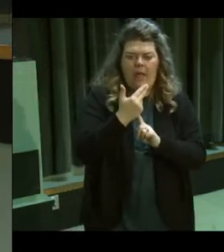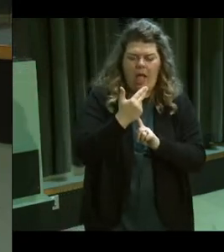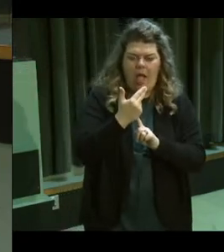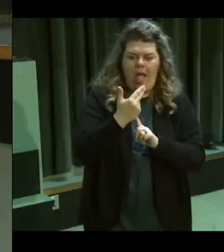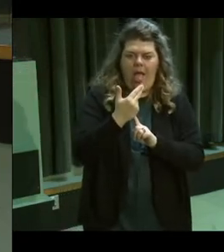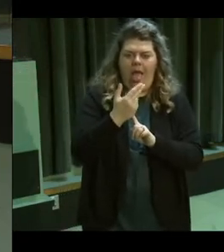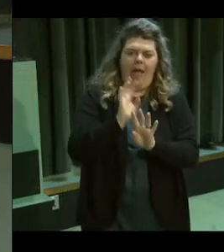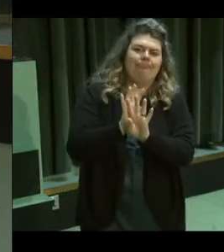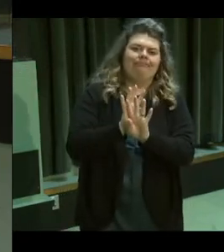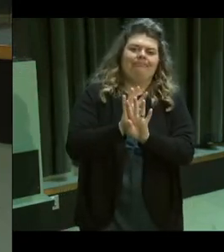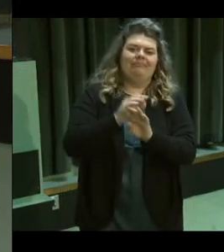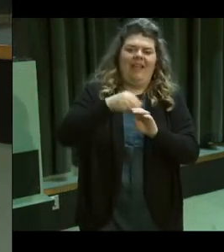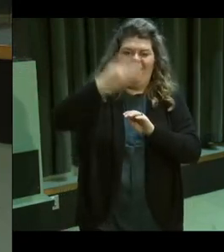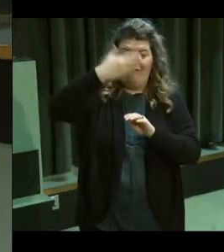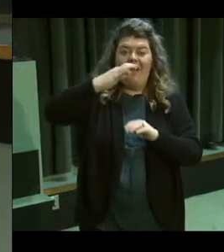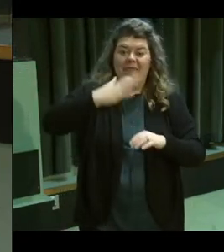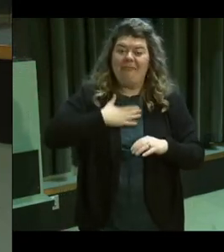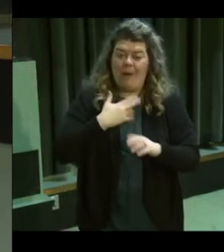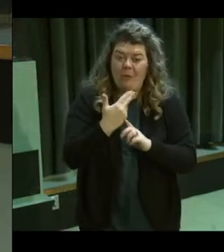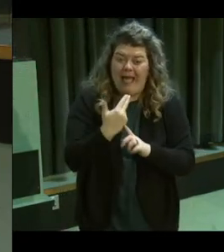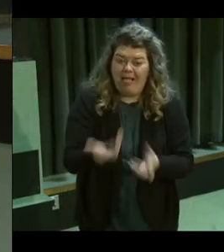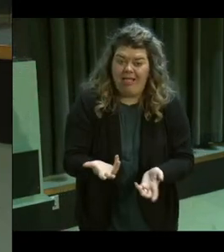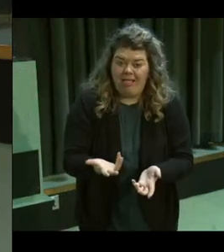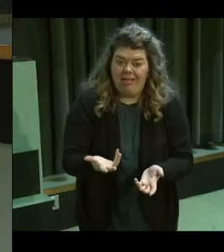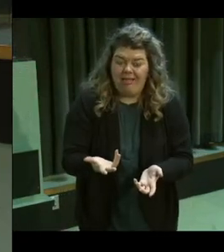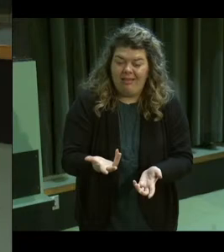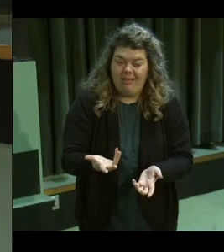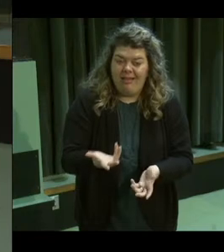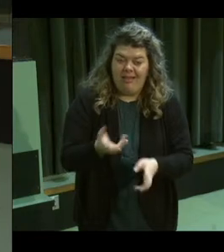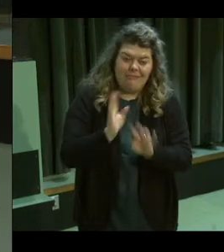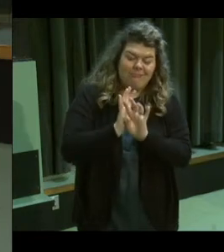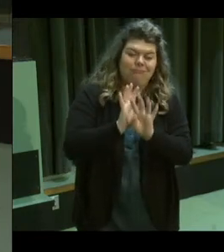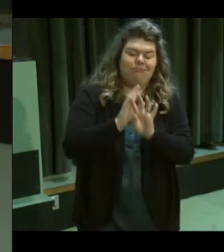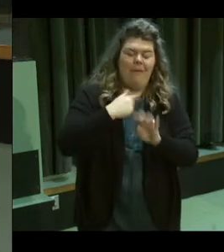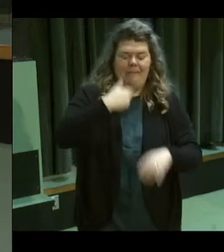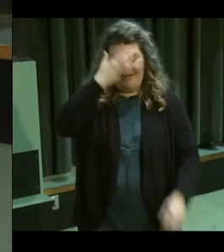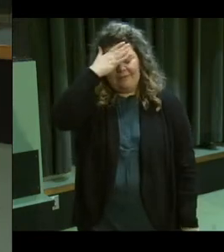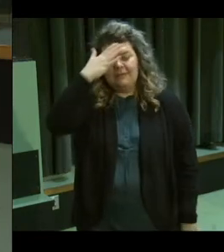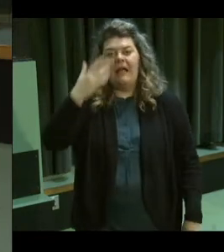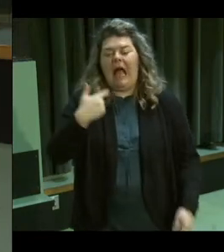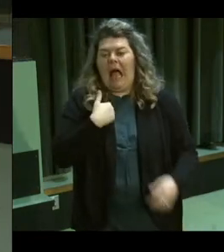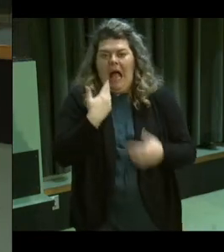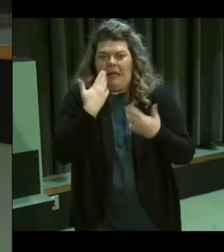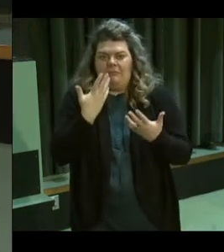, and there was a picket line